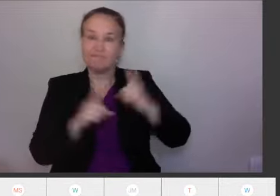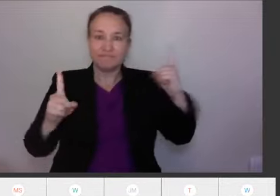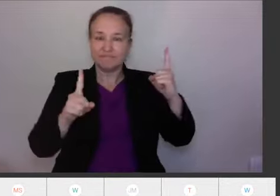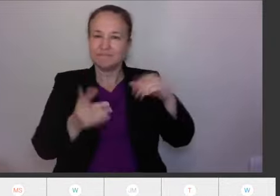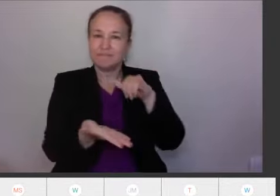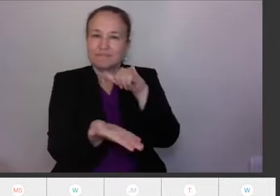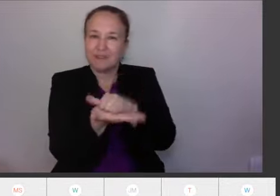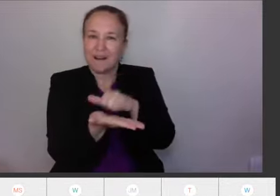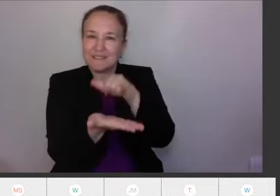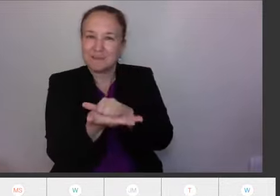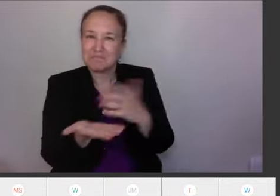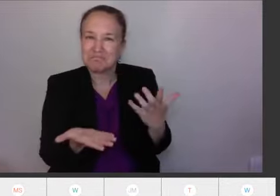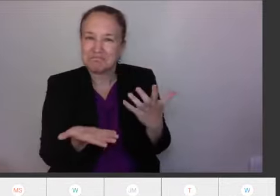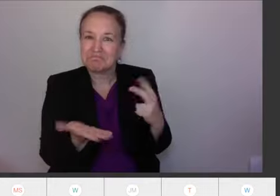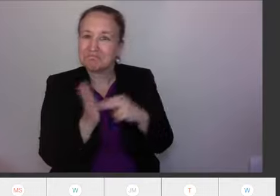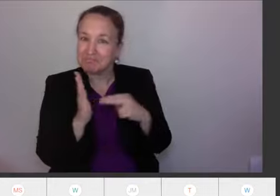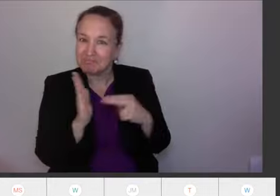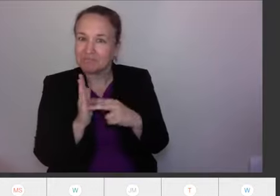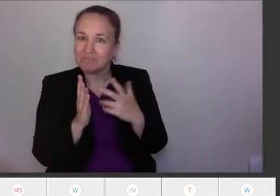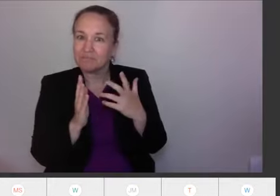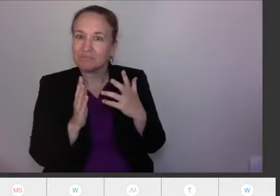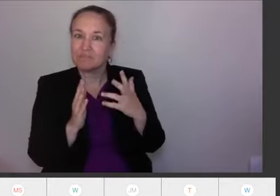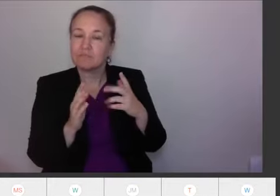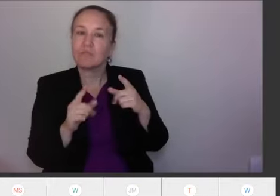which means that they were six feet apart